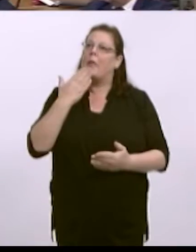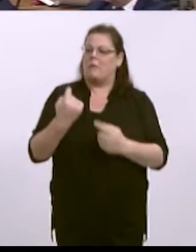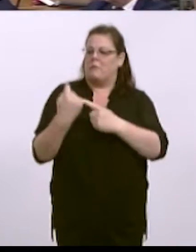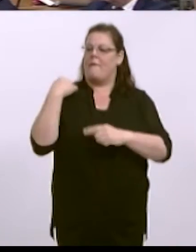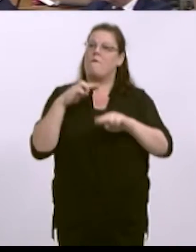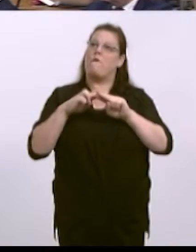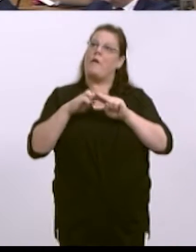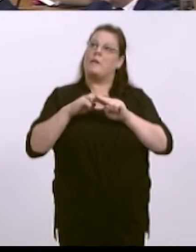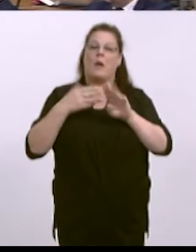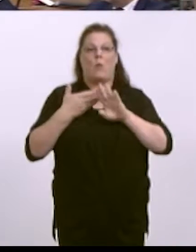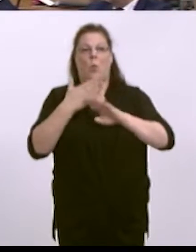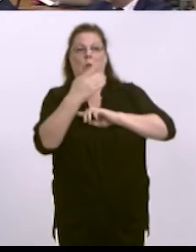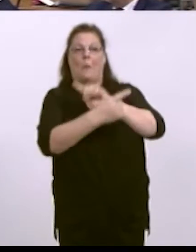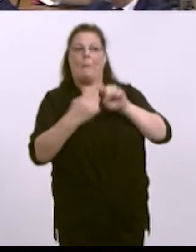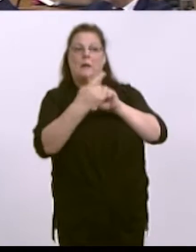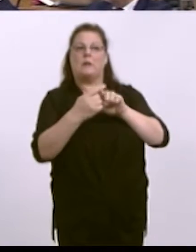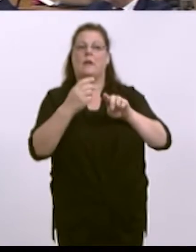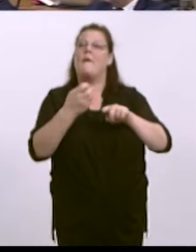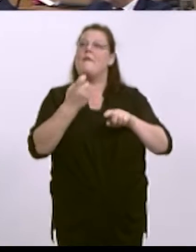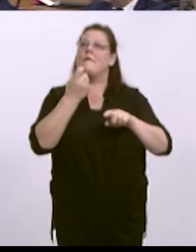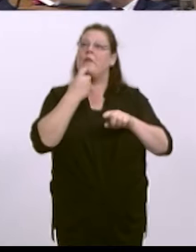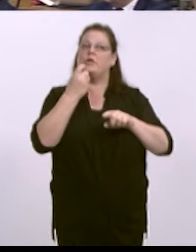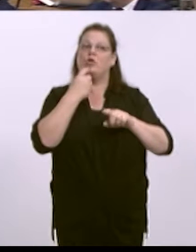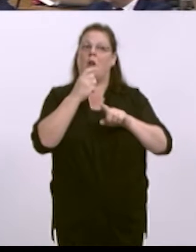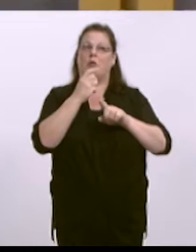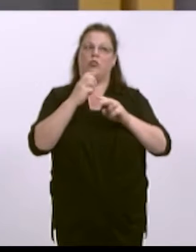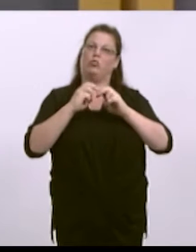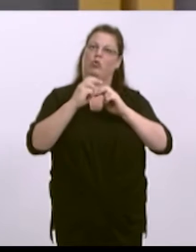at a well-attended meeting of the Flintshire Tourism Association discussing the value of